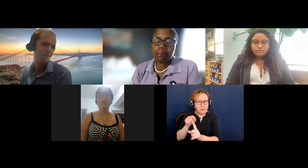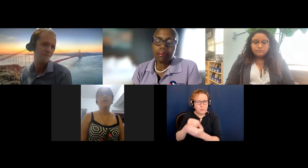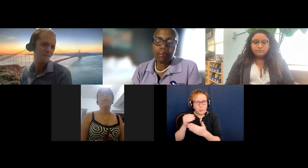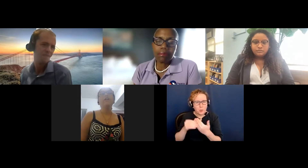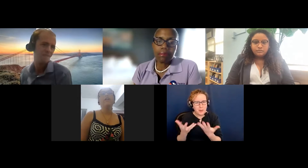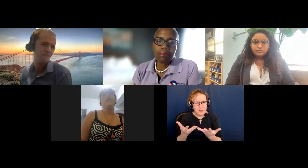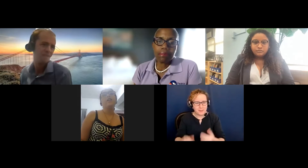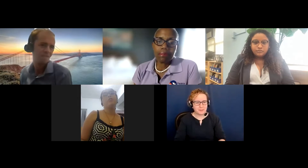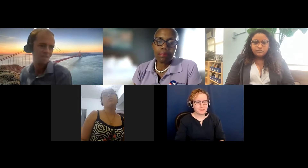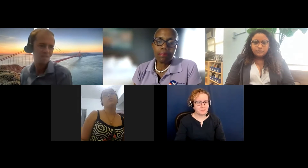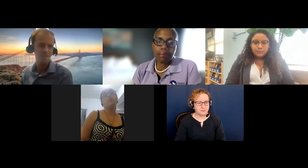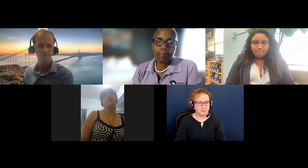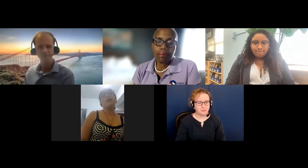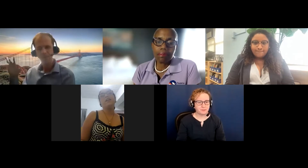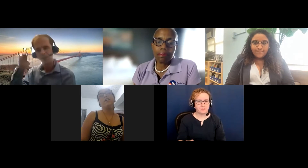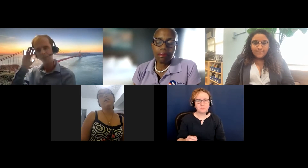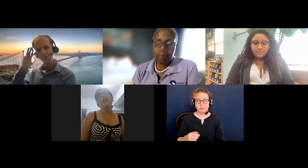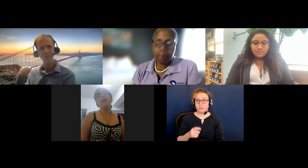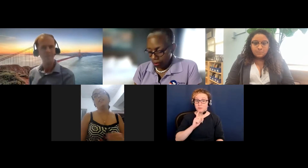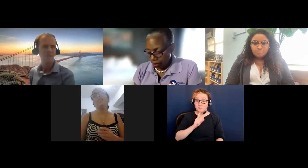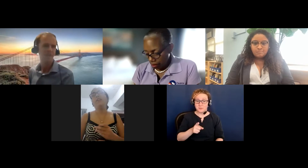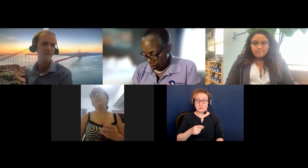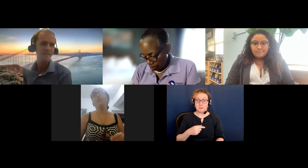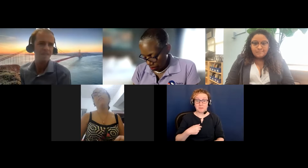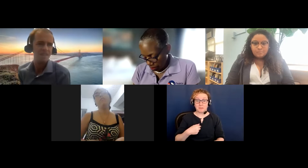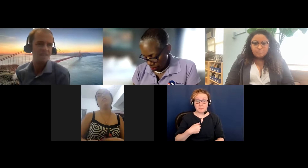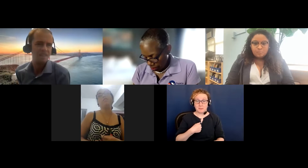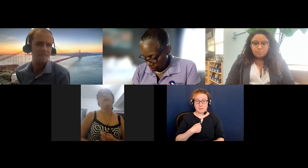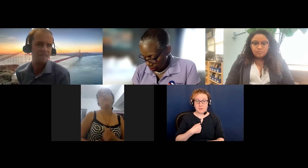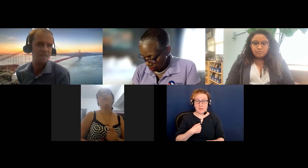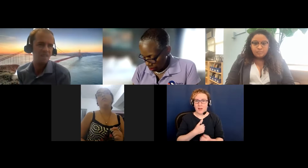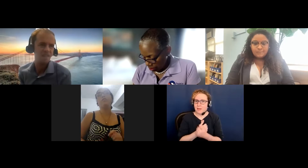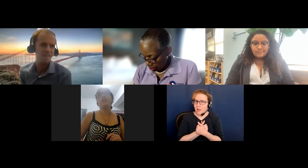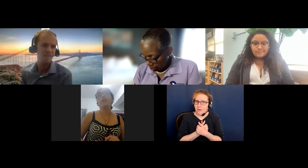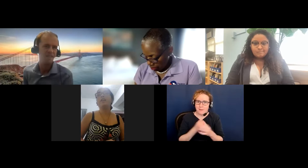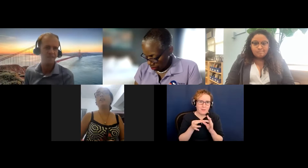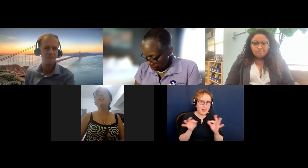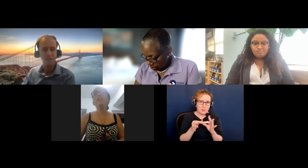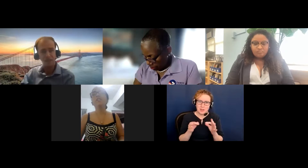As I said, I love languages and I wanted to study English.